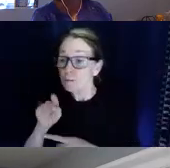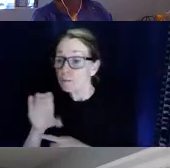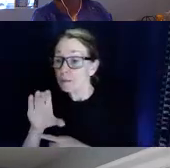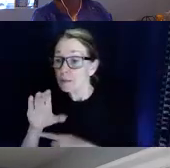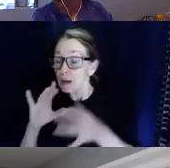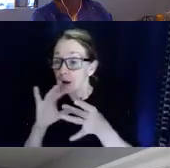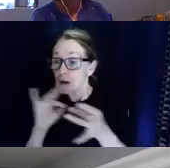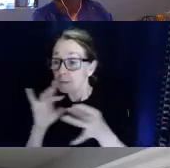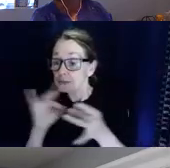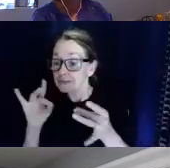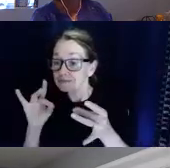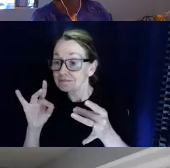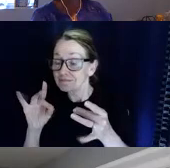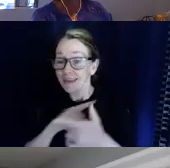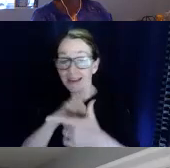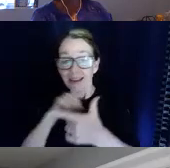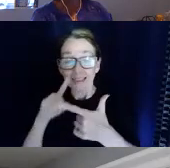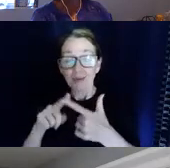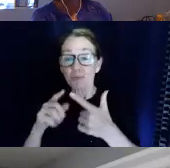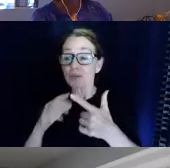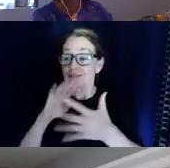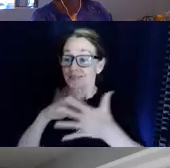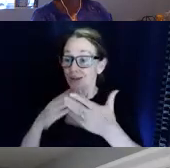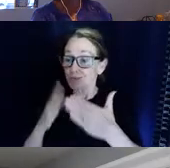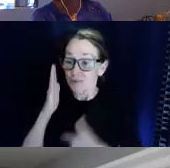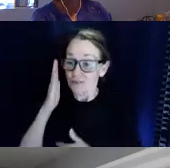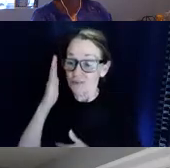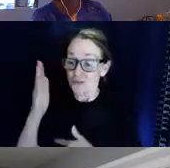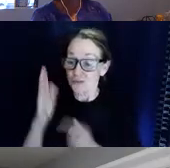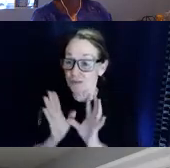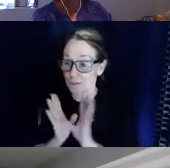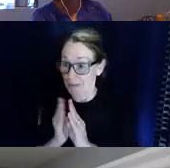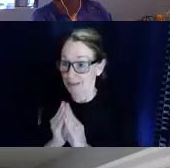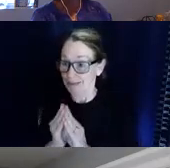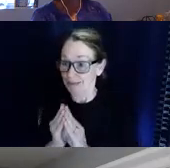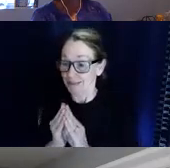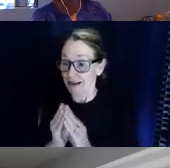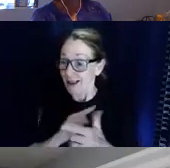AND THEN I BELIEVE EARLIER THIS WEEK WE HAD A DIRECTOR COMMUNITY DISCUSSION WITH INTERPRETERS IF THERE'S ANYTHING WE WANT TO DISCUSS IN OUR FORUM ABOUT THAT MEETING, NOW WILL BE THE TIME. AND THEN I'LL OPEN IT UP TO PUBLIC COMMENT.